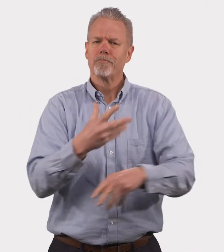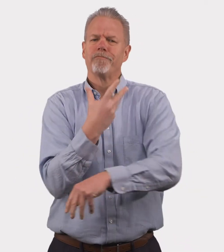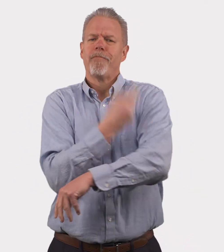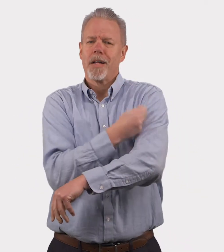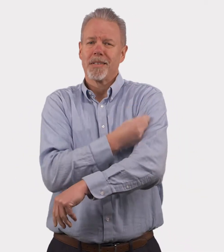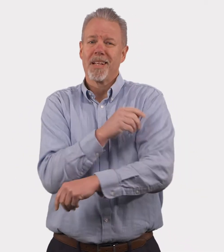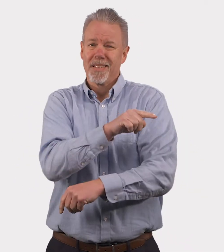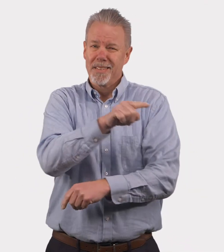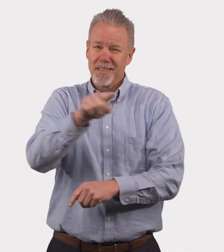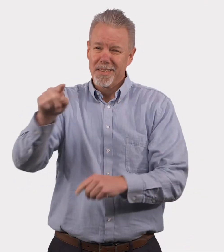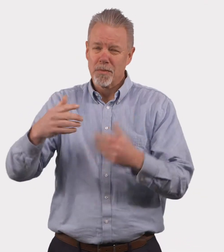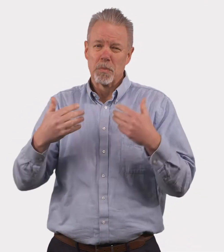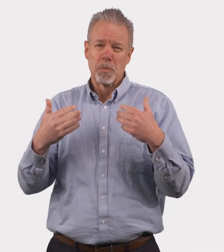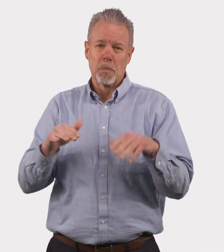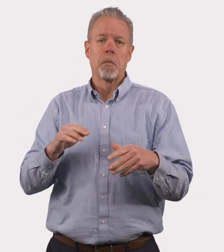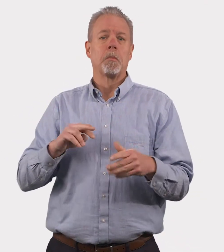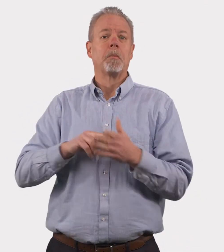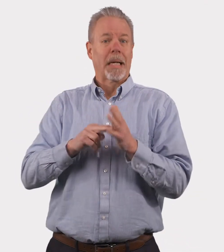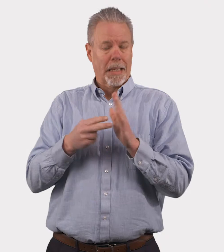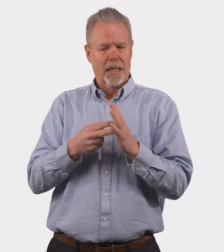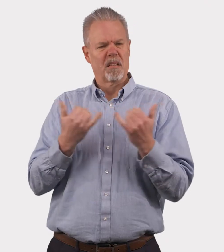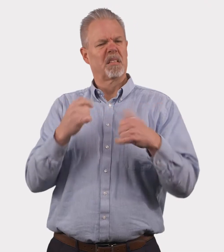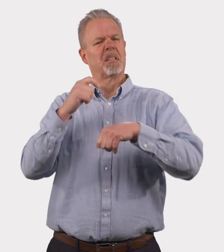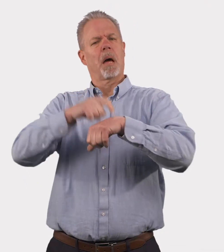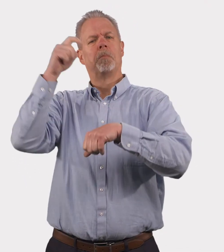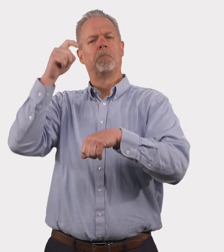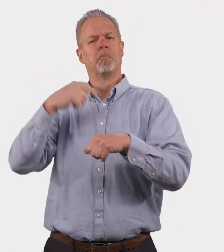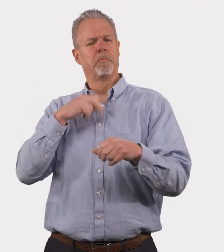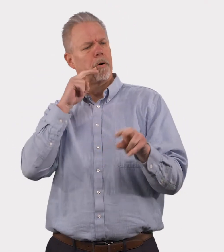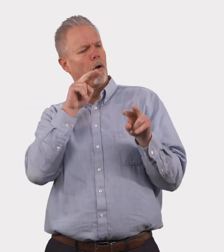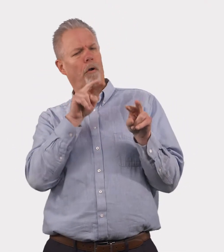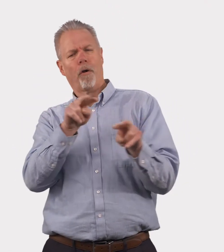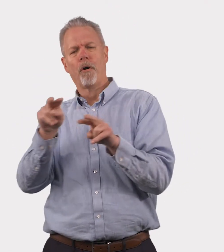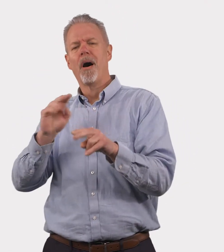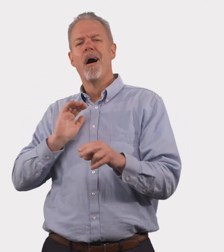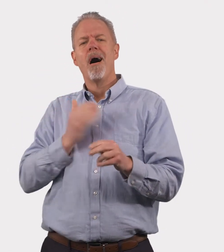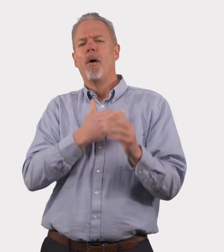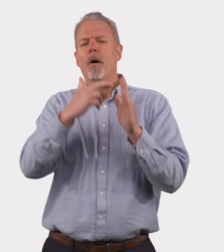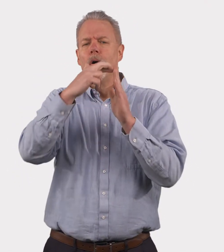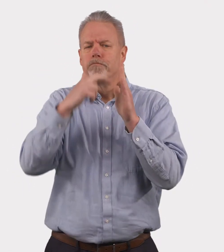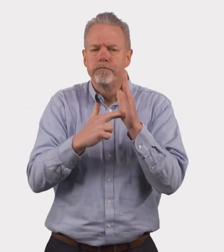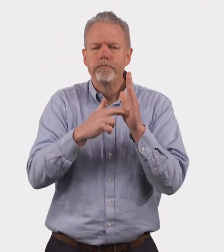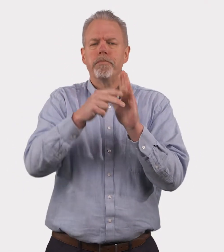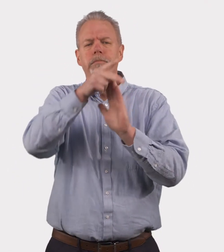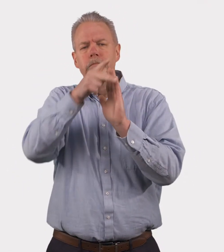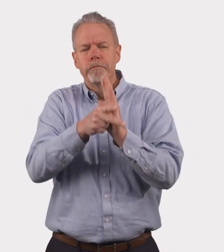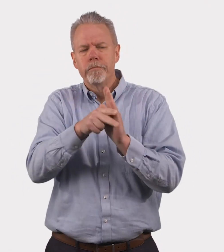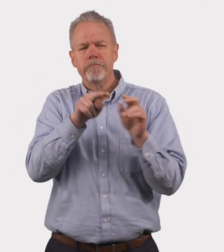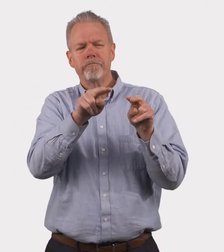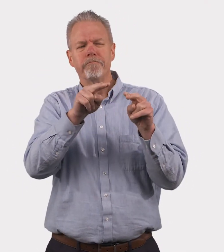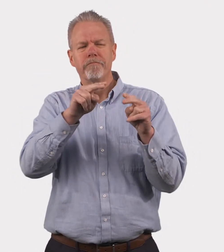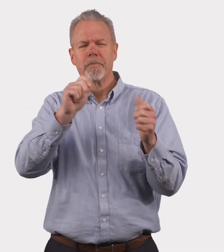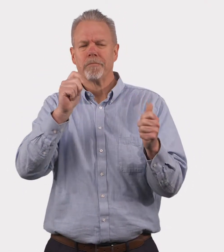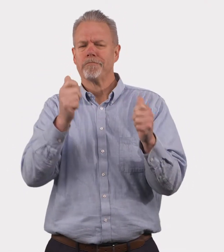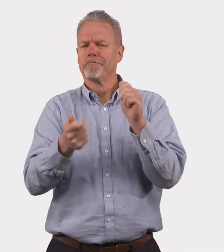As a strongly vaccinated community, it's time to look at easing some restrictions.